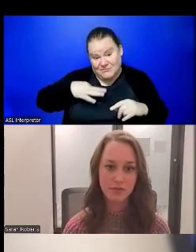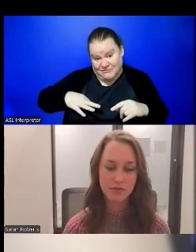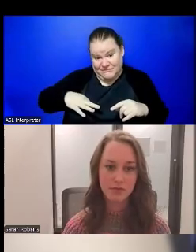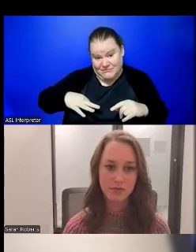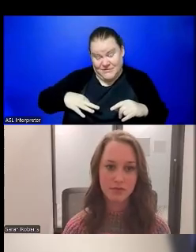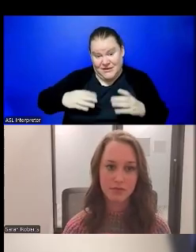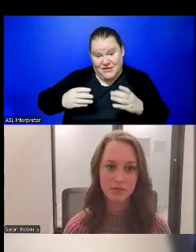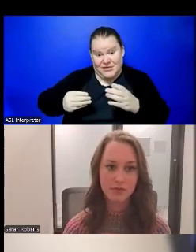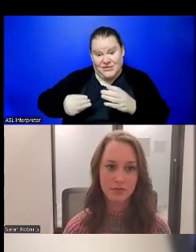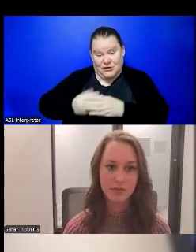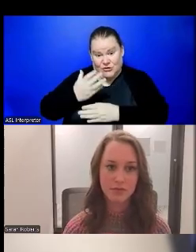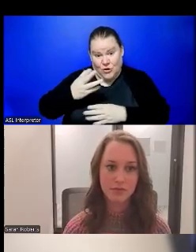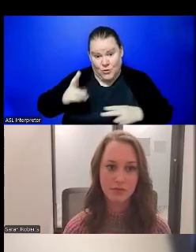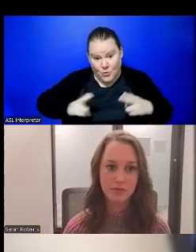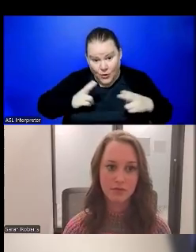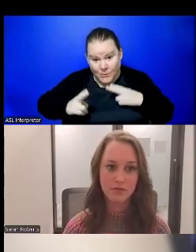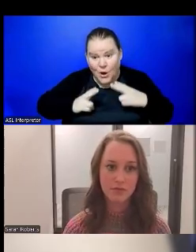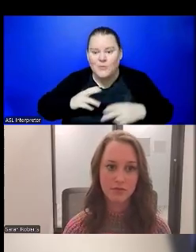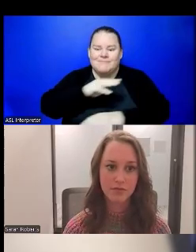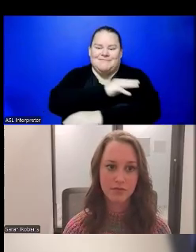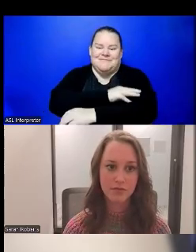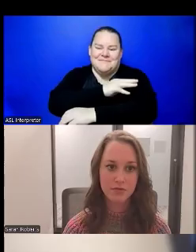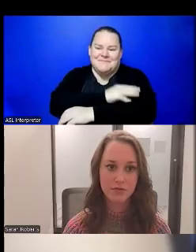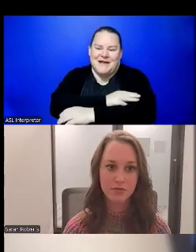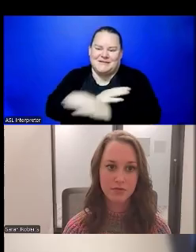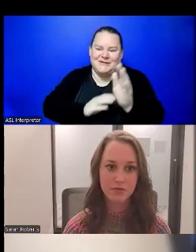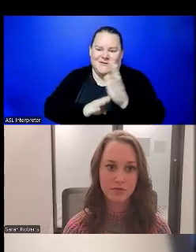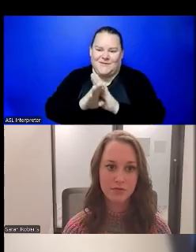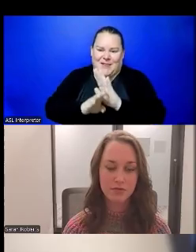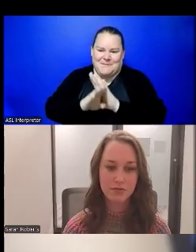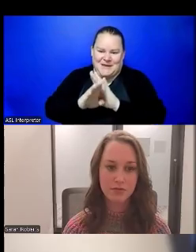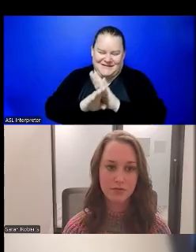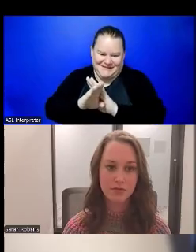muscle development. And so we often explain to families, the